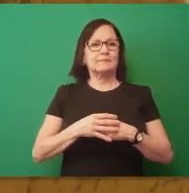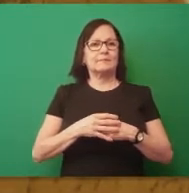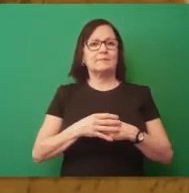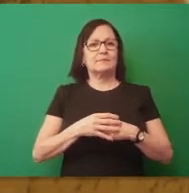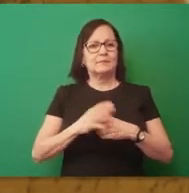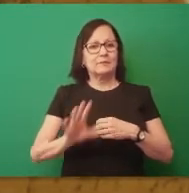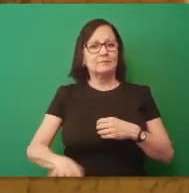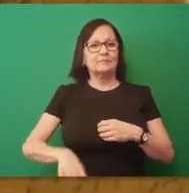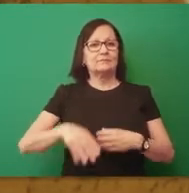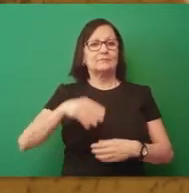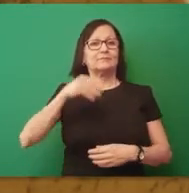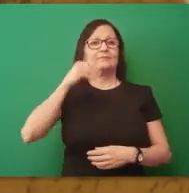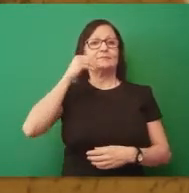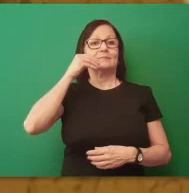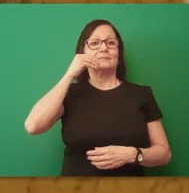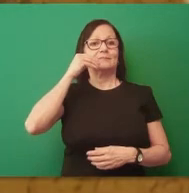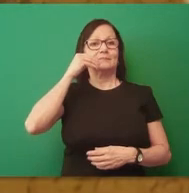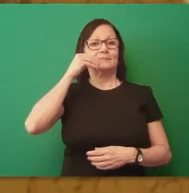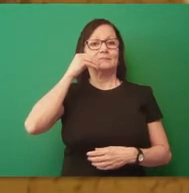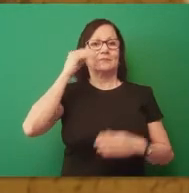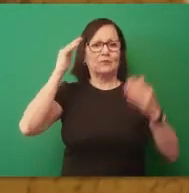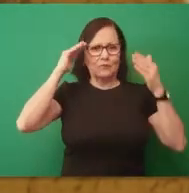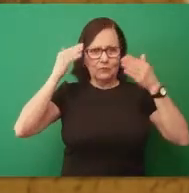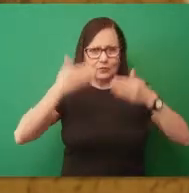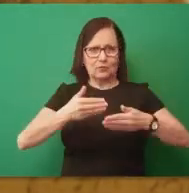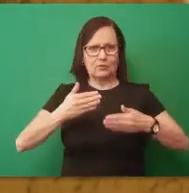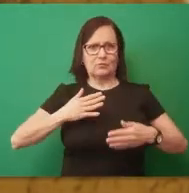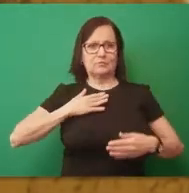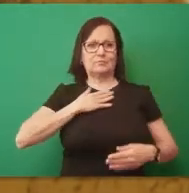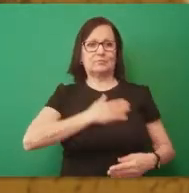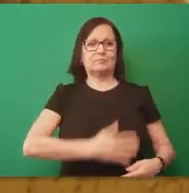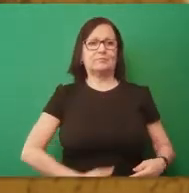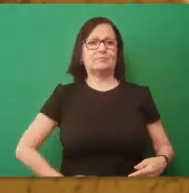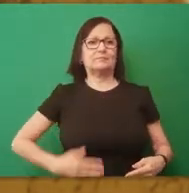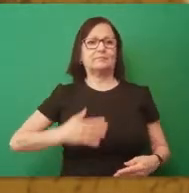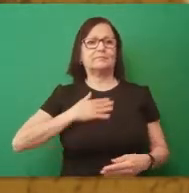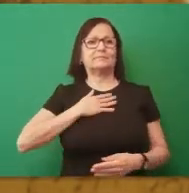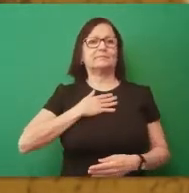On the next inhale, we bring our attention to the front of the torso,